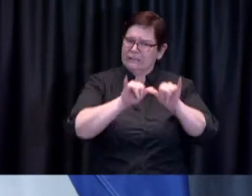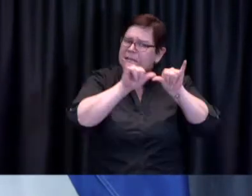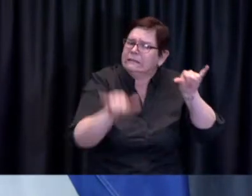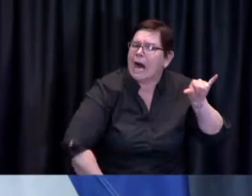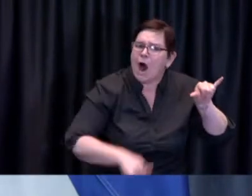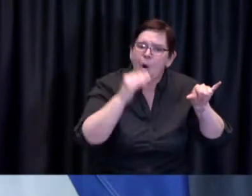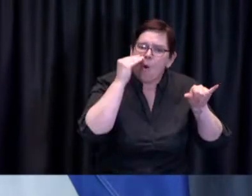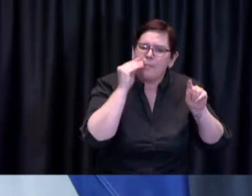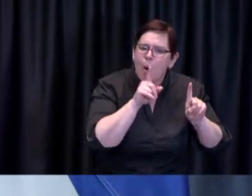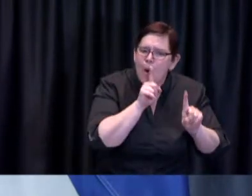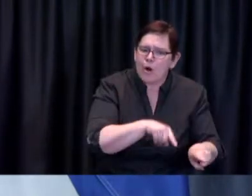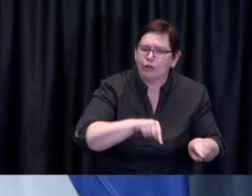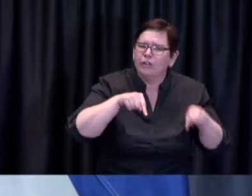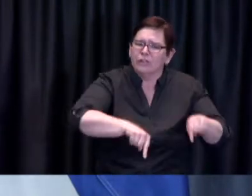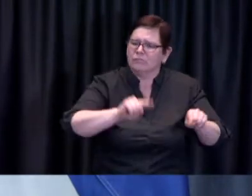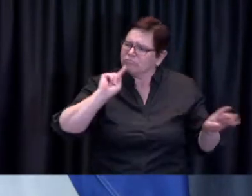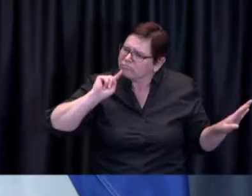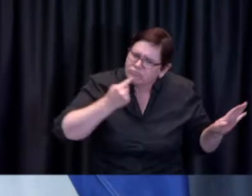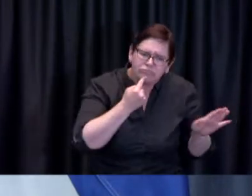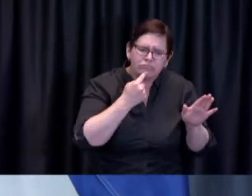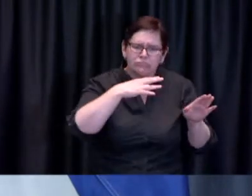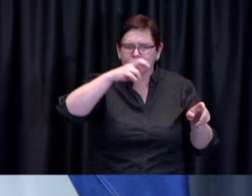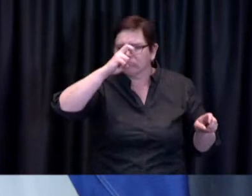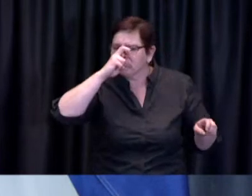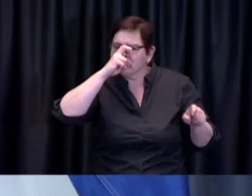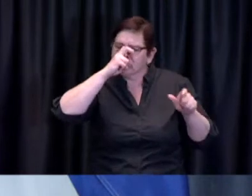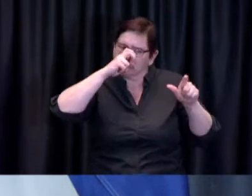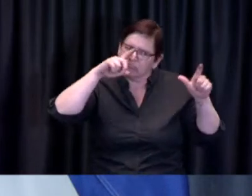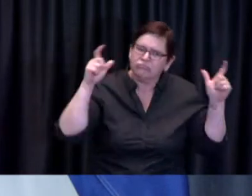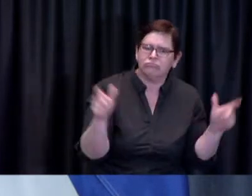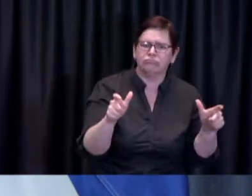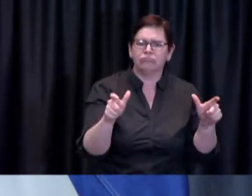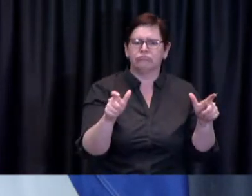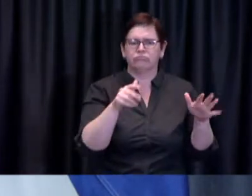crowds of people from gathering together and that we've received every indication that that order